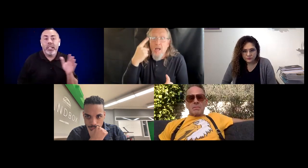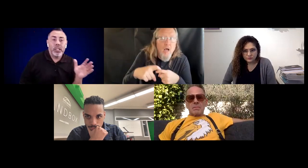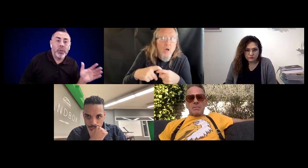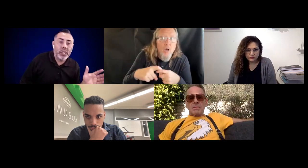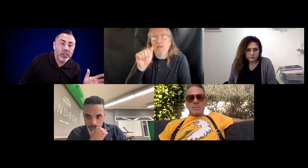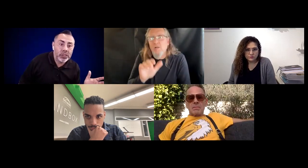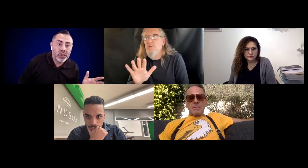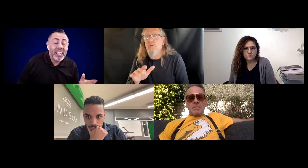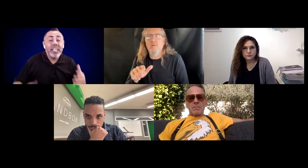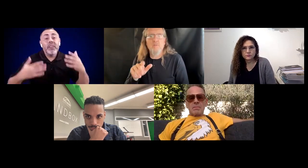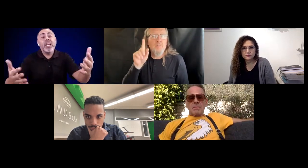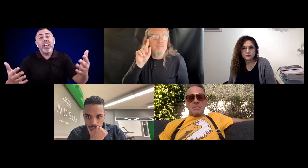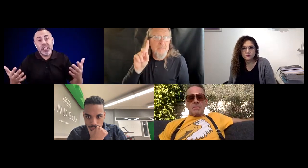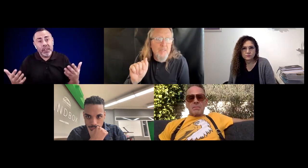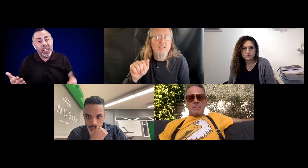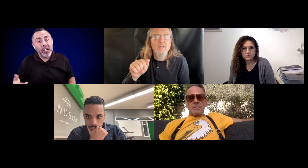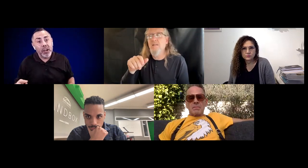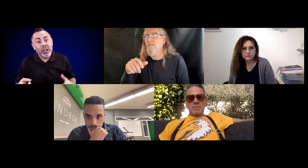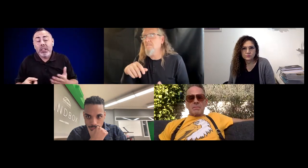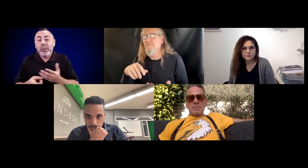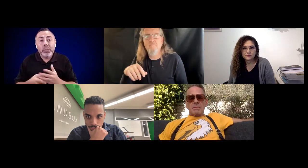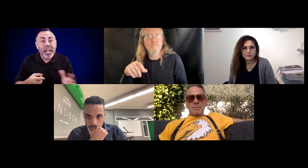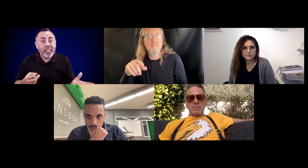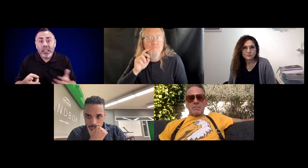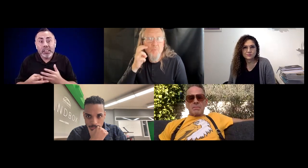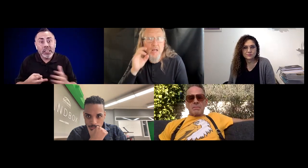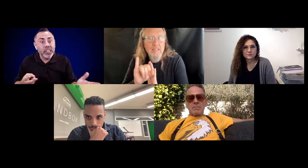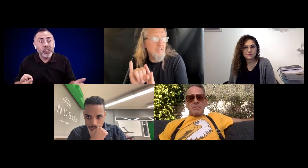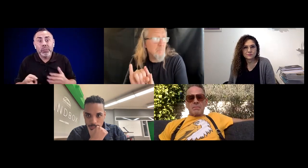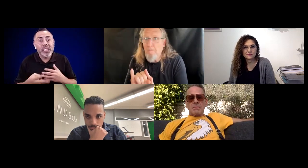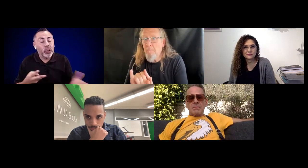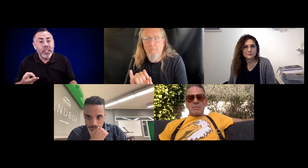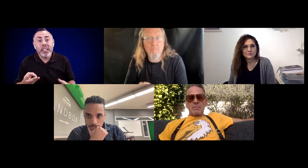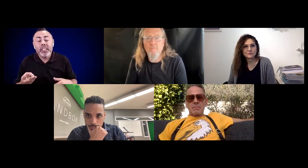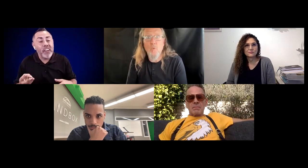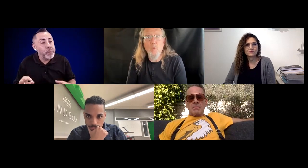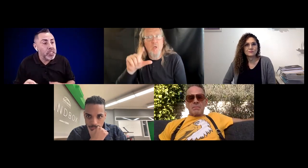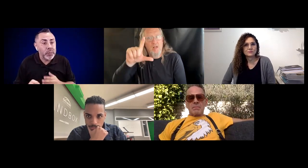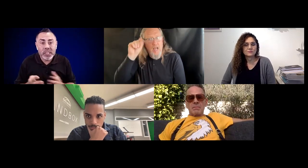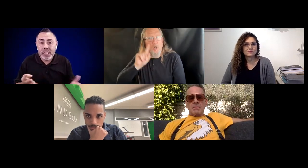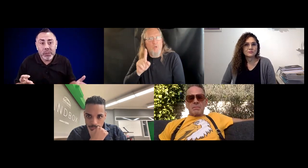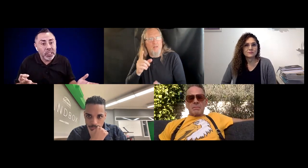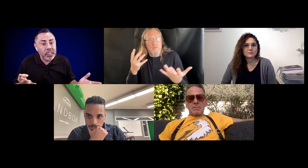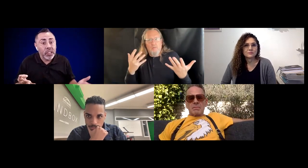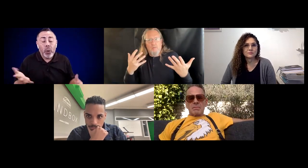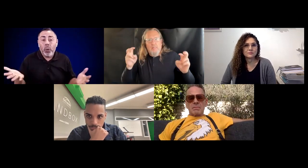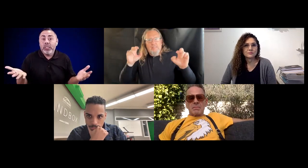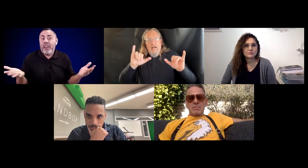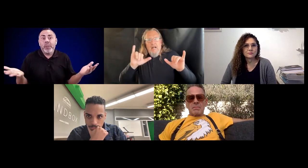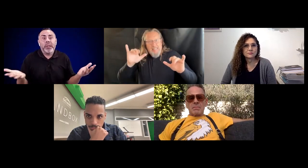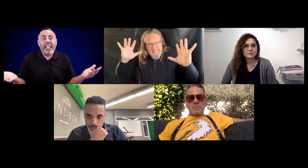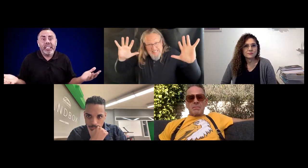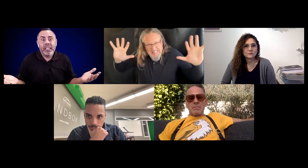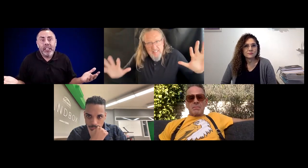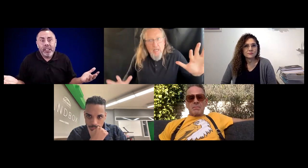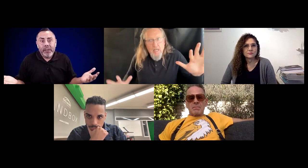Black, Latino, minority, deaf person with a disability or deaf and blind.